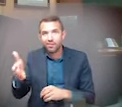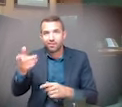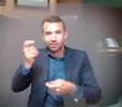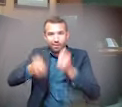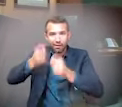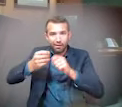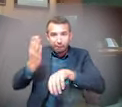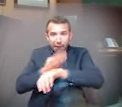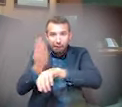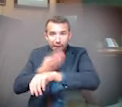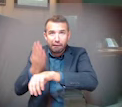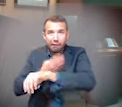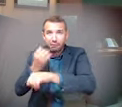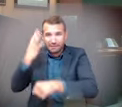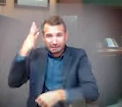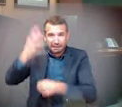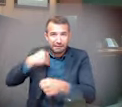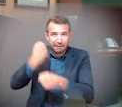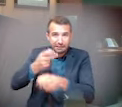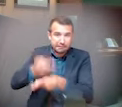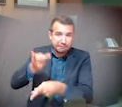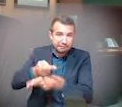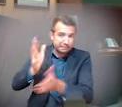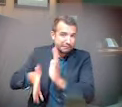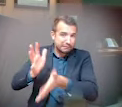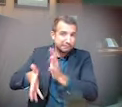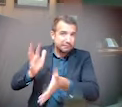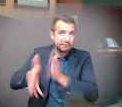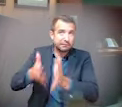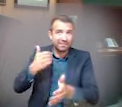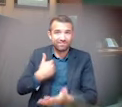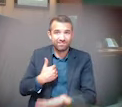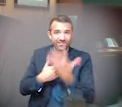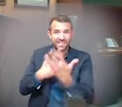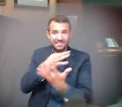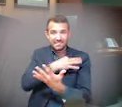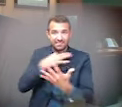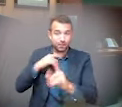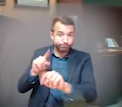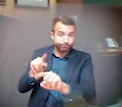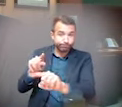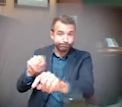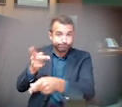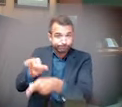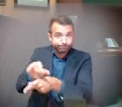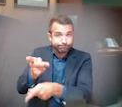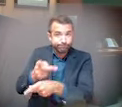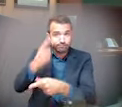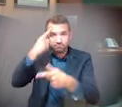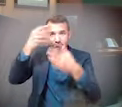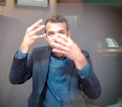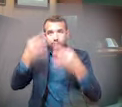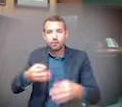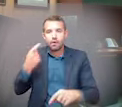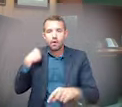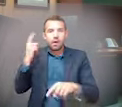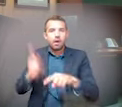all this and providing over 12 years of care, I decided that I couldn't do it anymore and that they needed to transition into a facility.